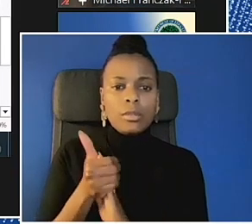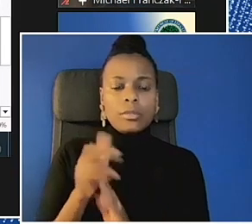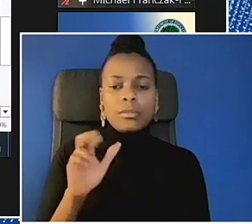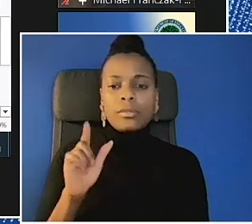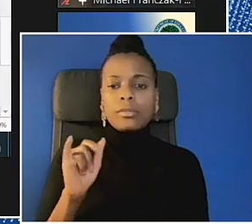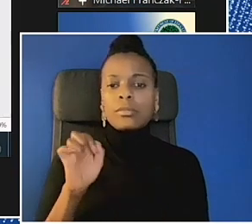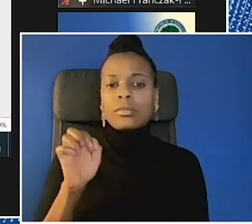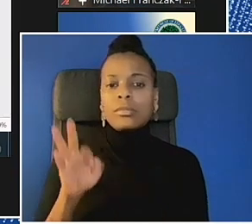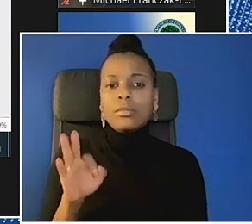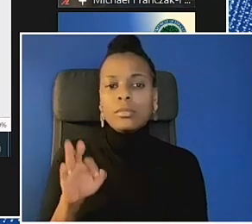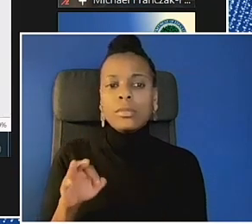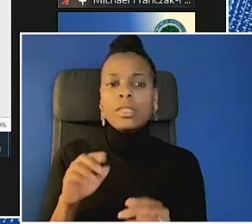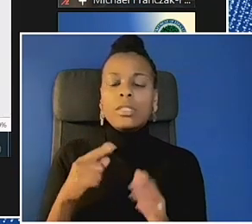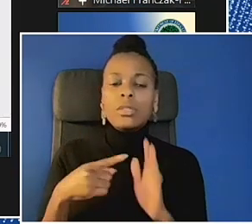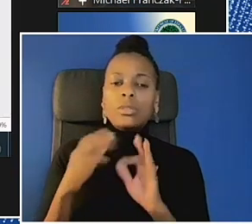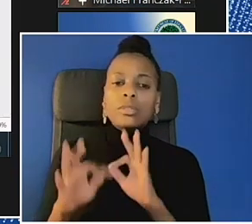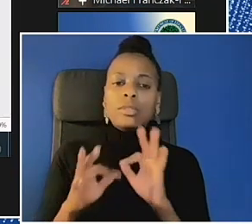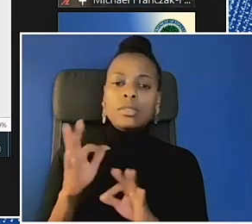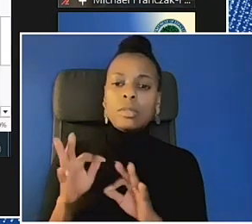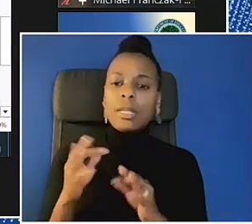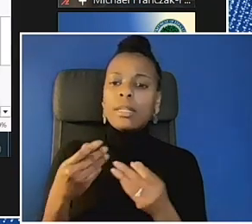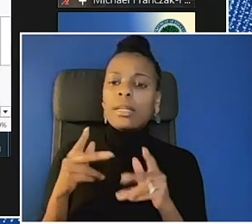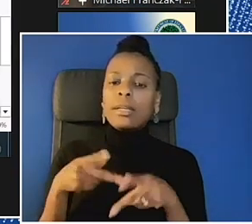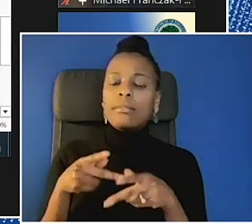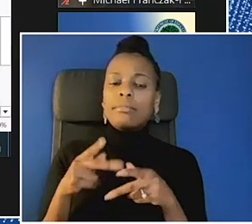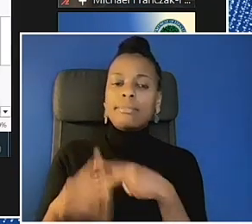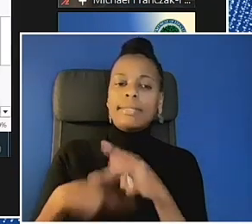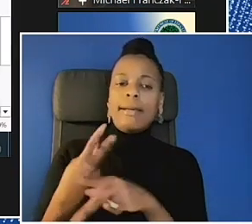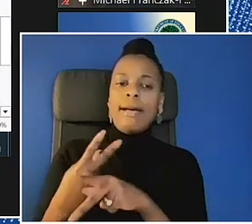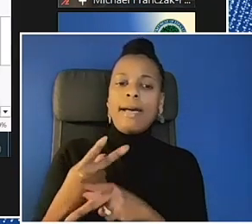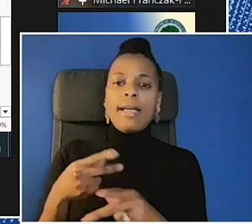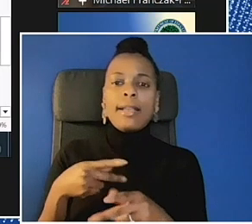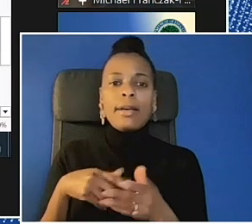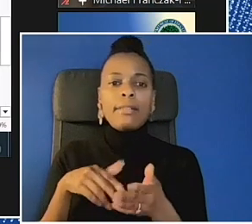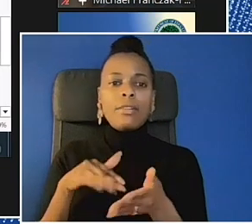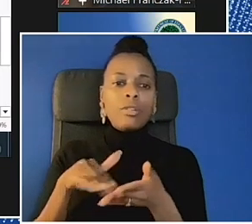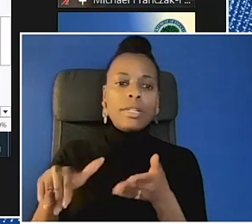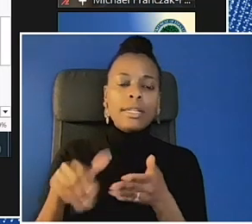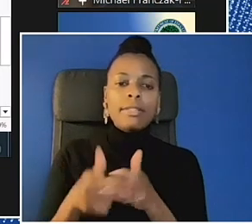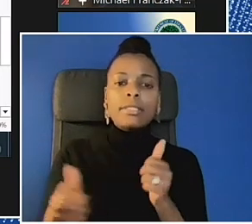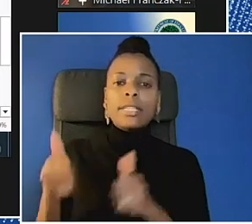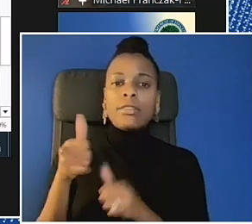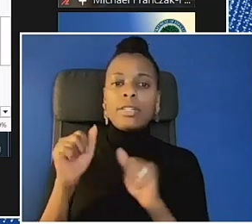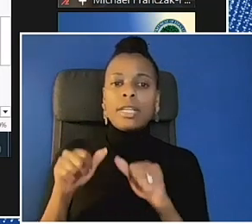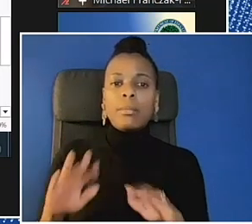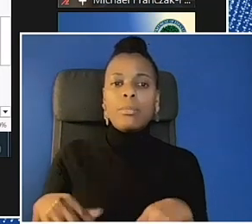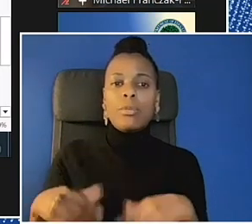Secretary may provide under this paragraph. The Department has not taken the other suggestions, but we want to